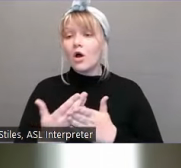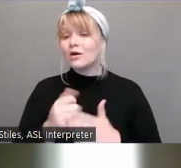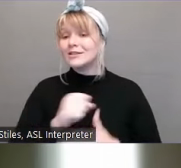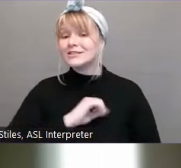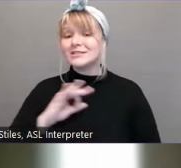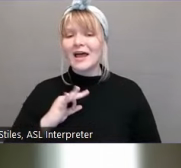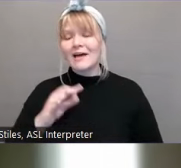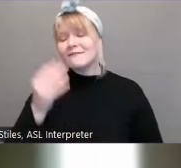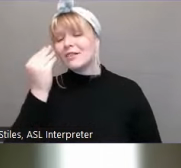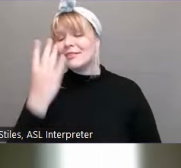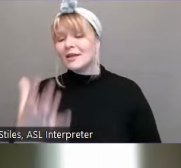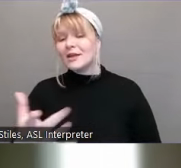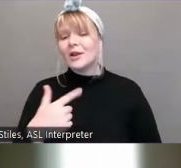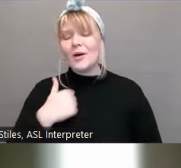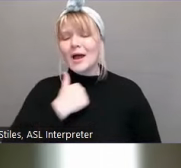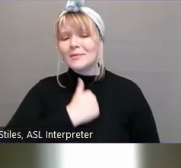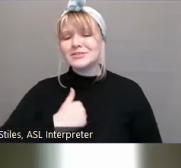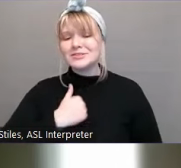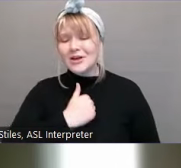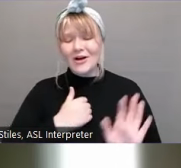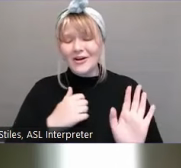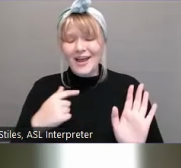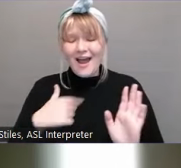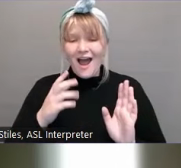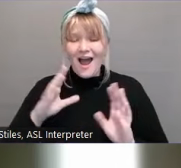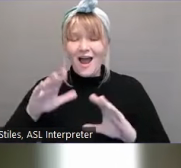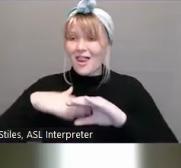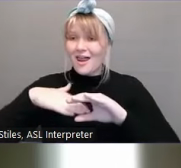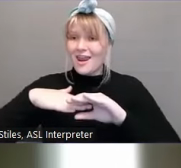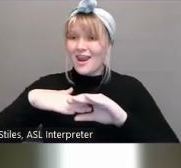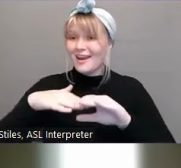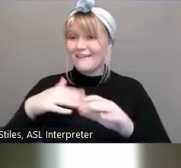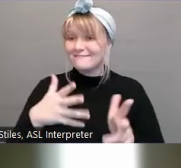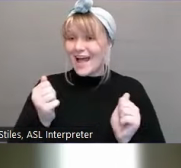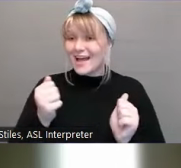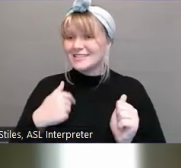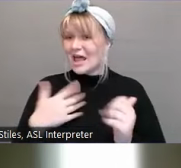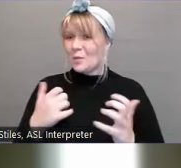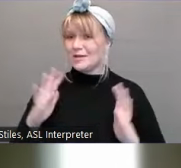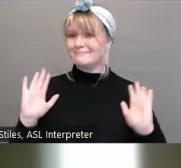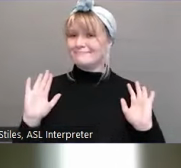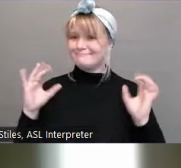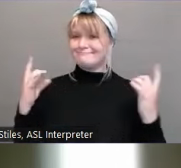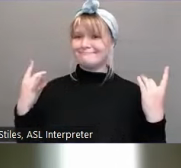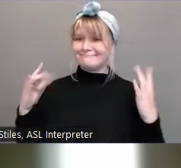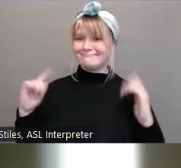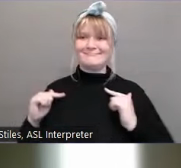I want to make sure that other speakers have plenty of time to share their very valuable information.